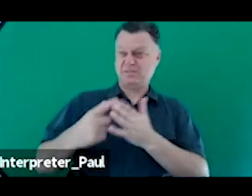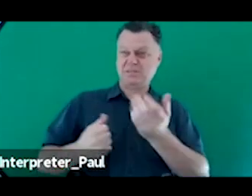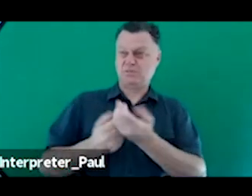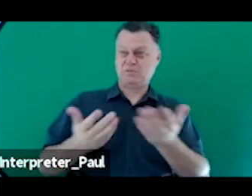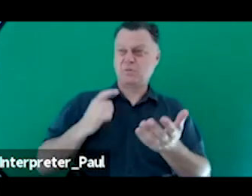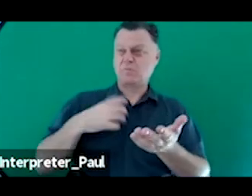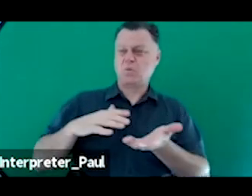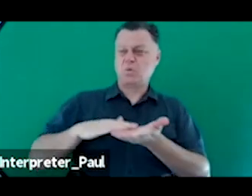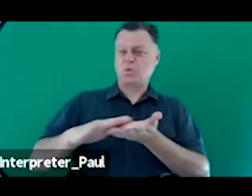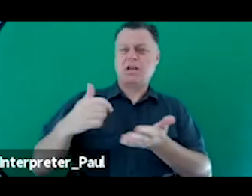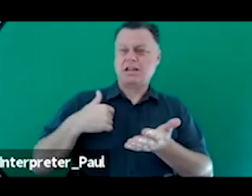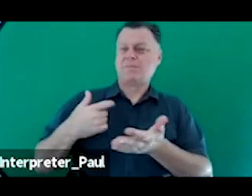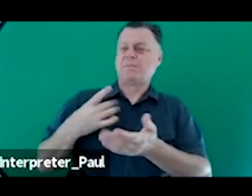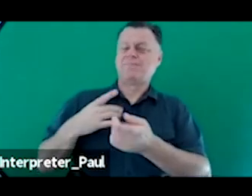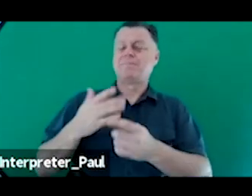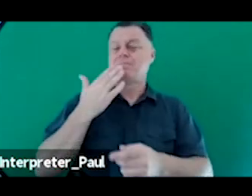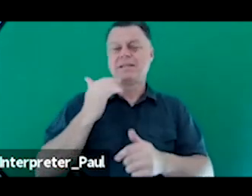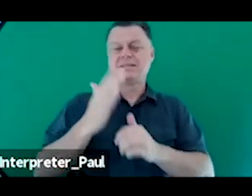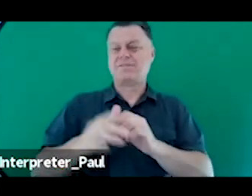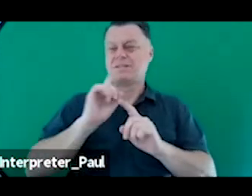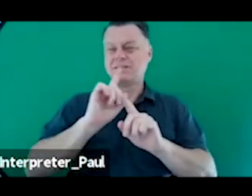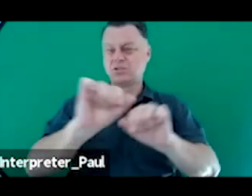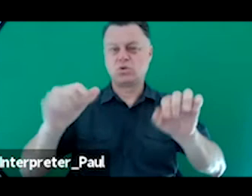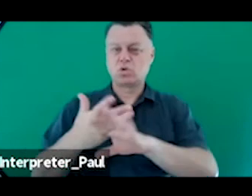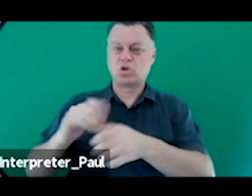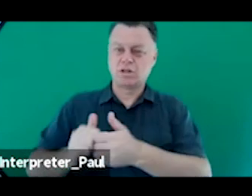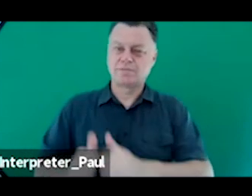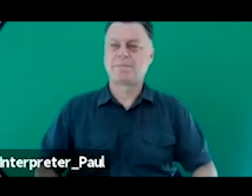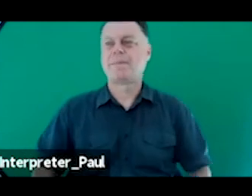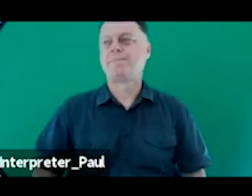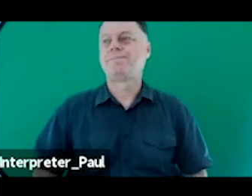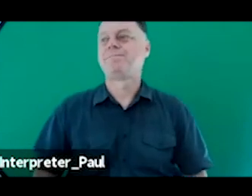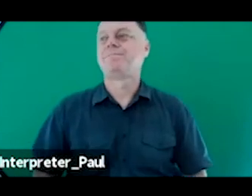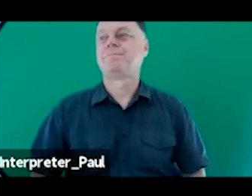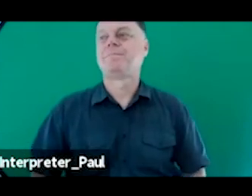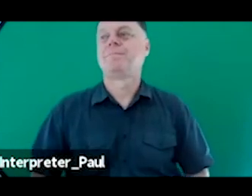What you don't say to your colleague -- excuse me -- is that that conversation, if the instructor